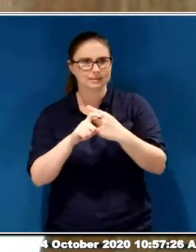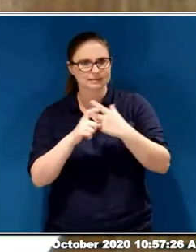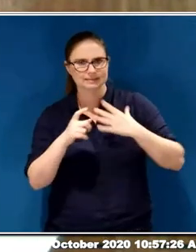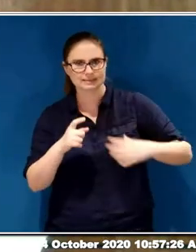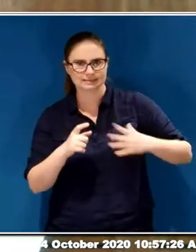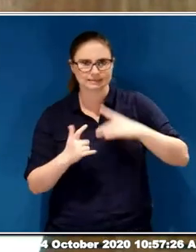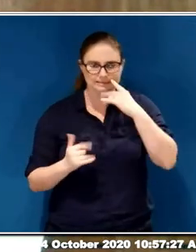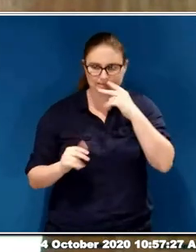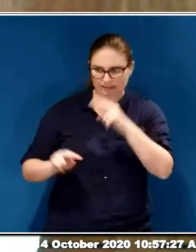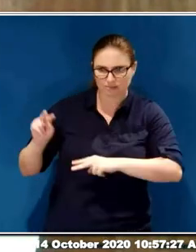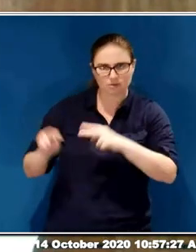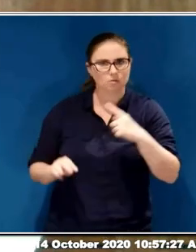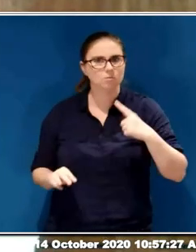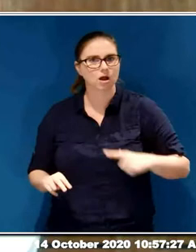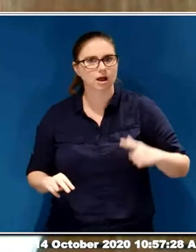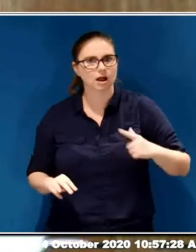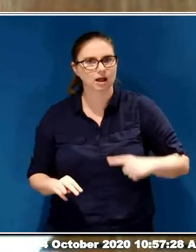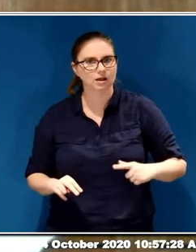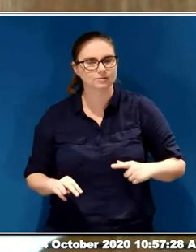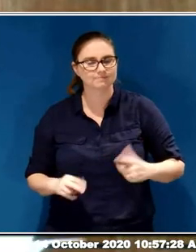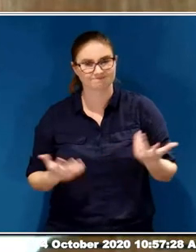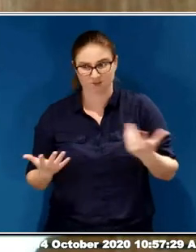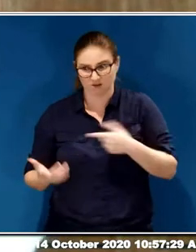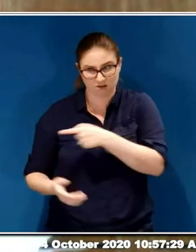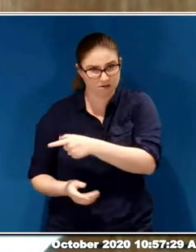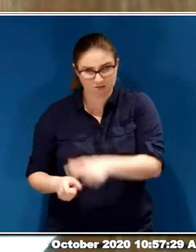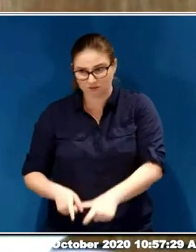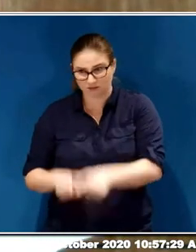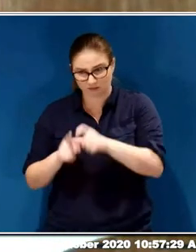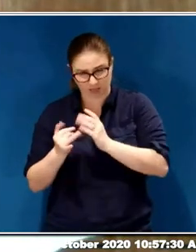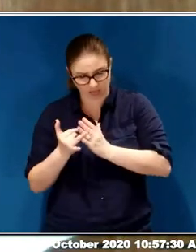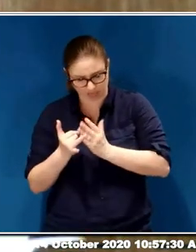When did you first make the request for the school to make that submission?